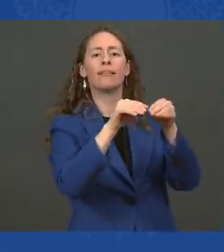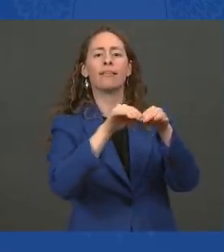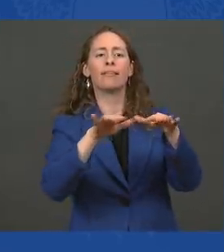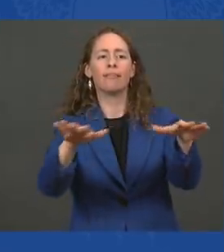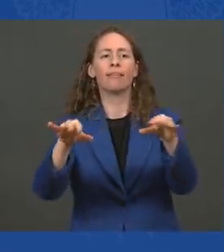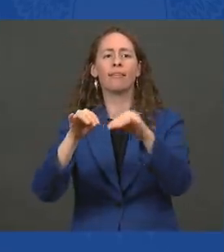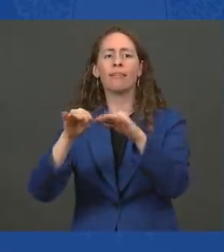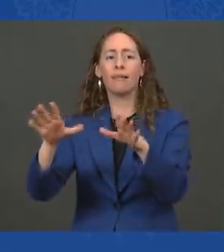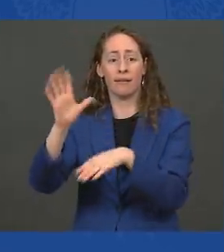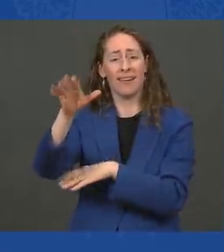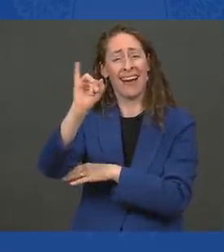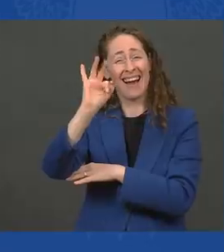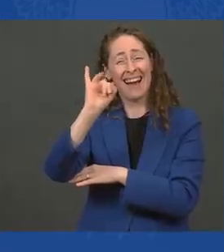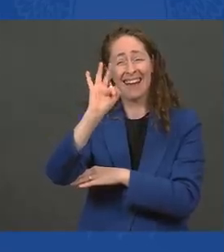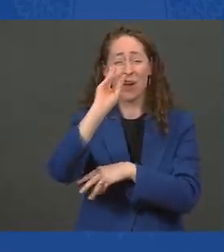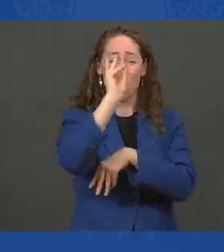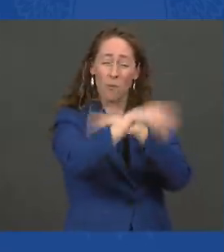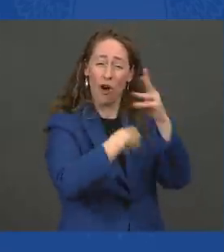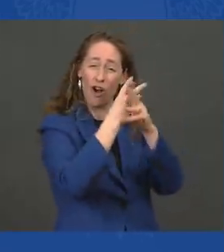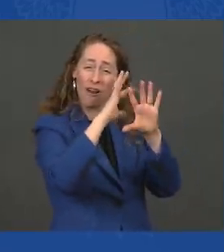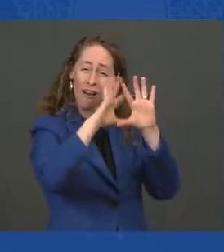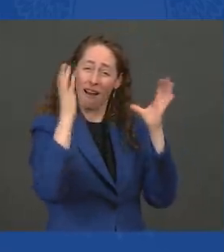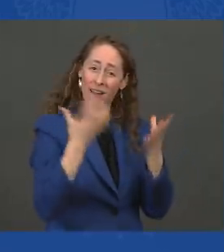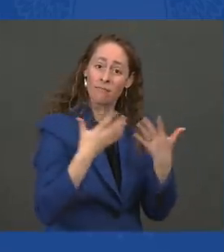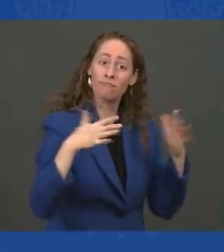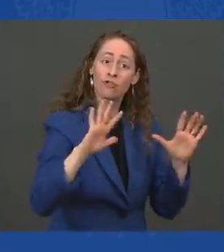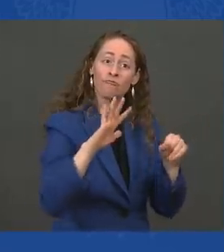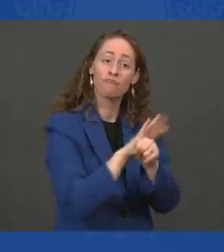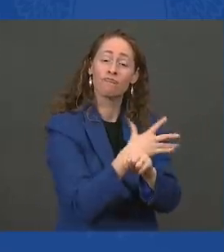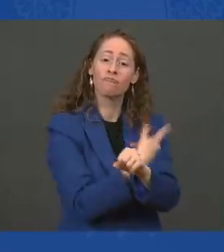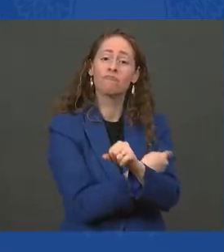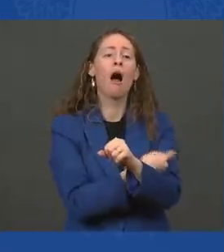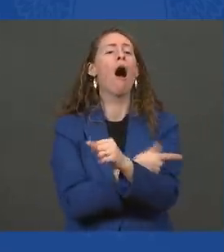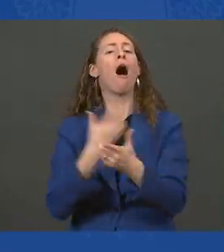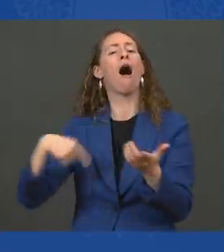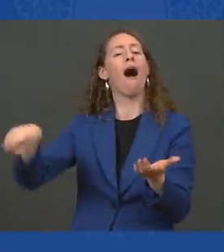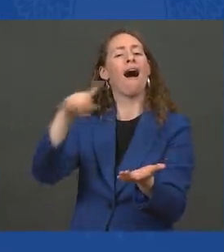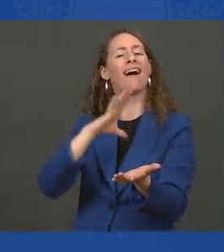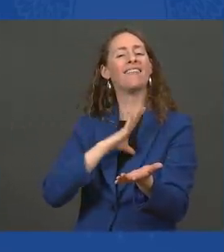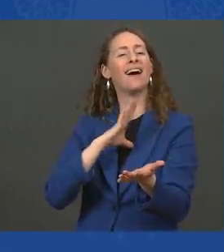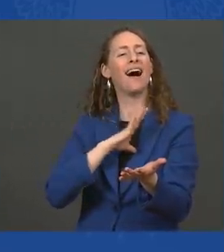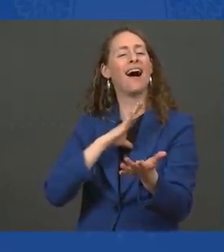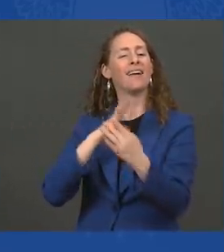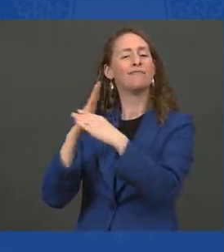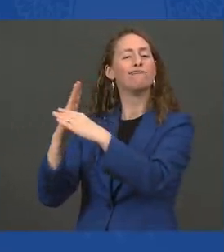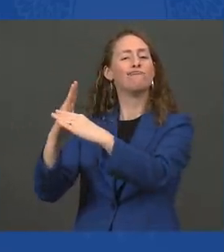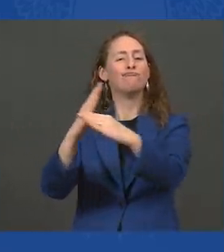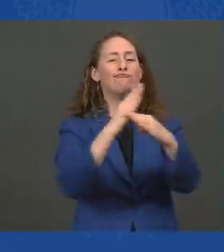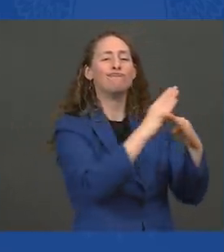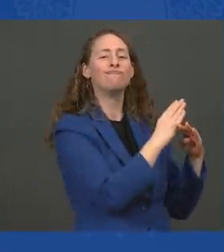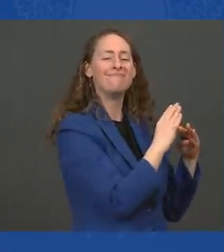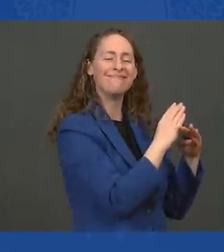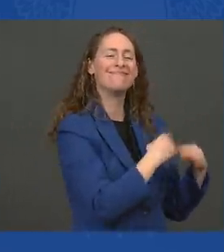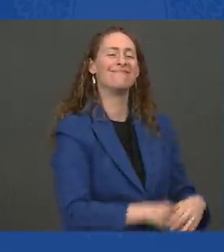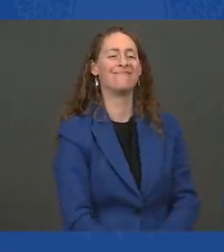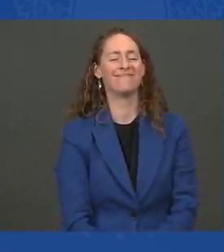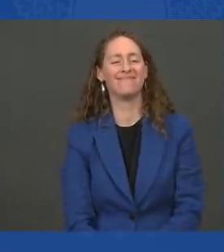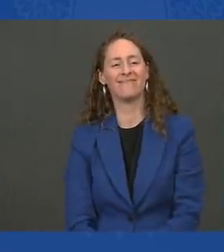As we continue this effort, let's remember where we stand. We're in a very different place as we enter the month of December